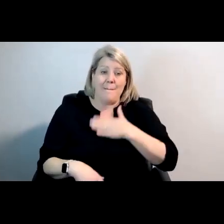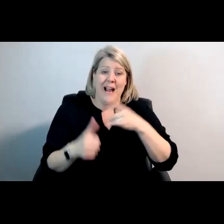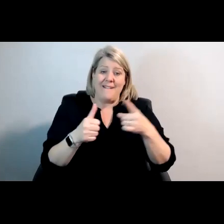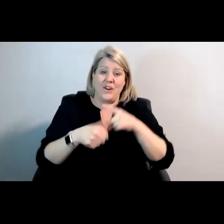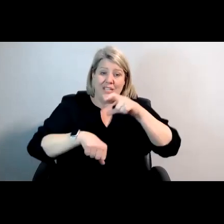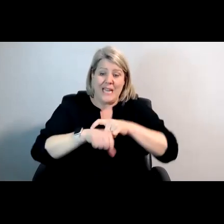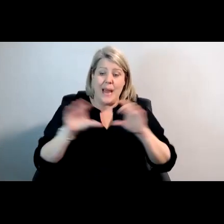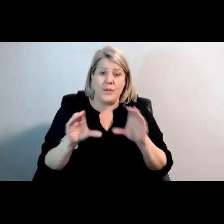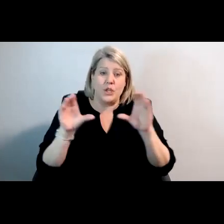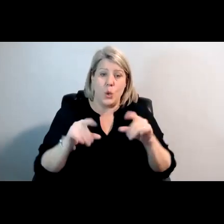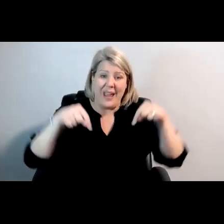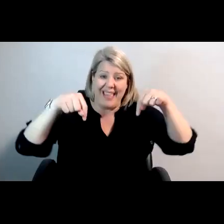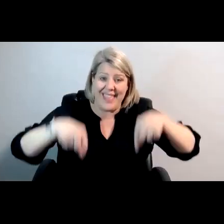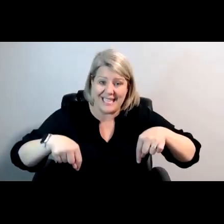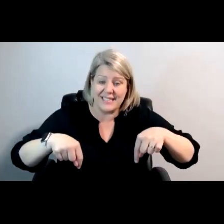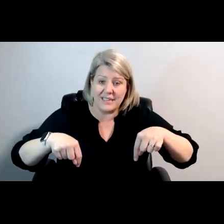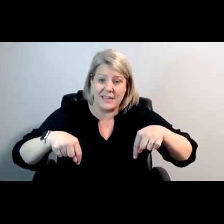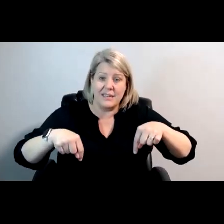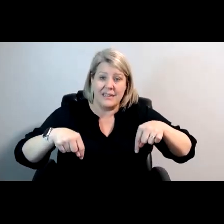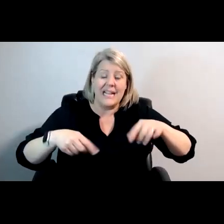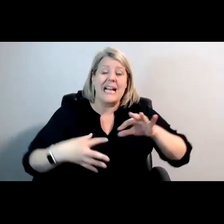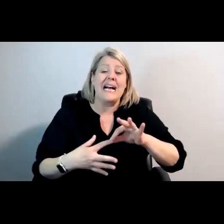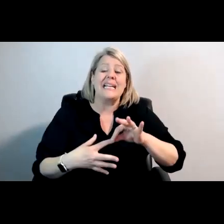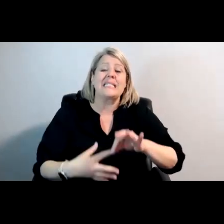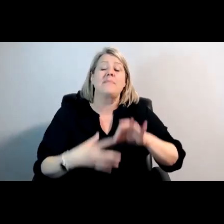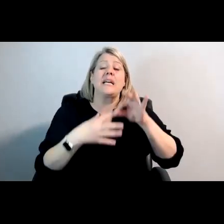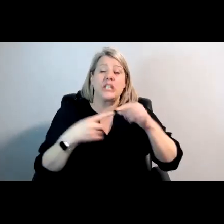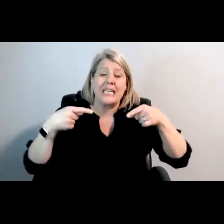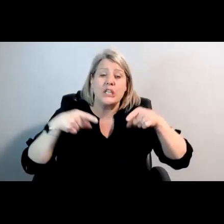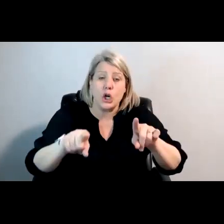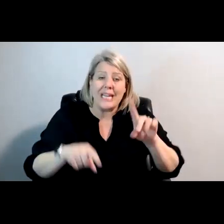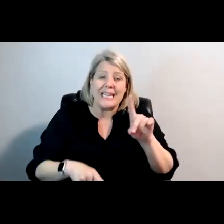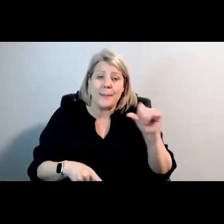on especially during Disability Awareness Month. Next slide.